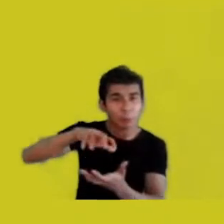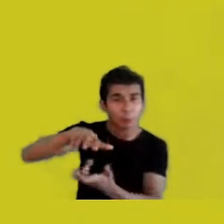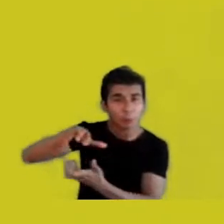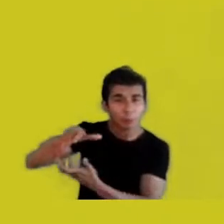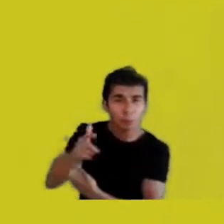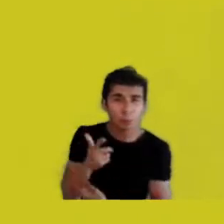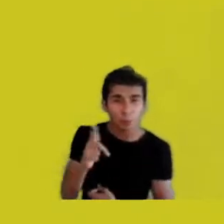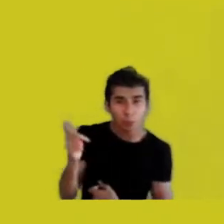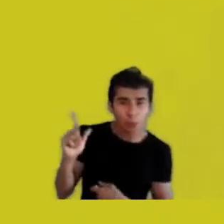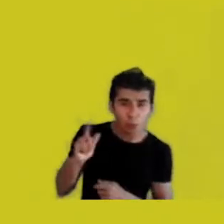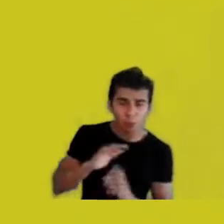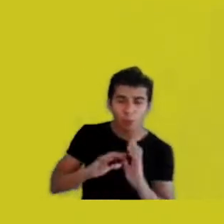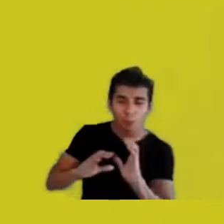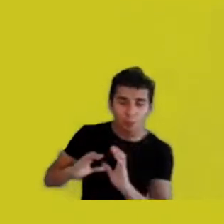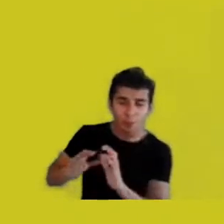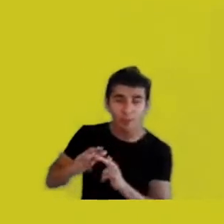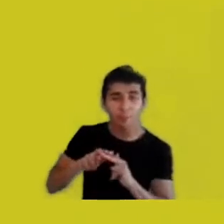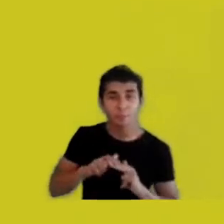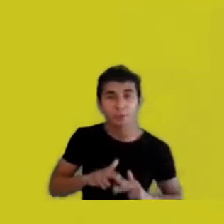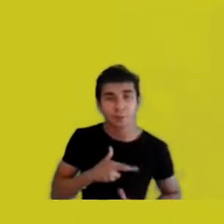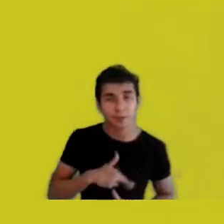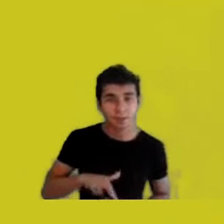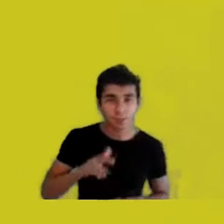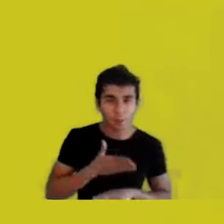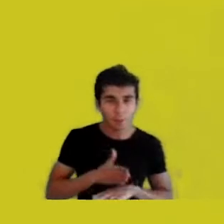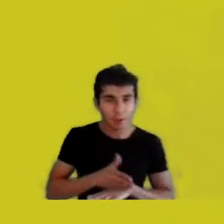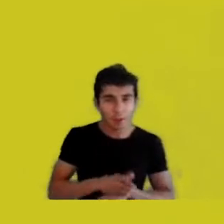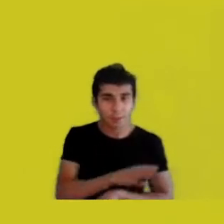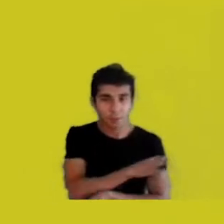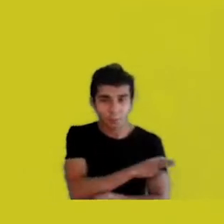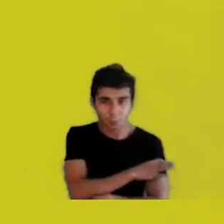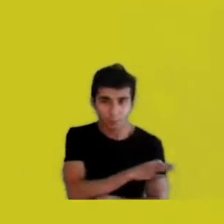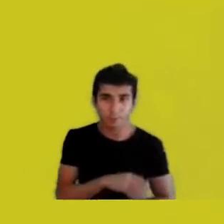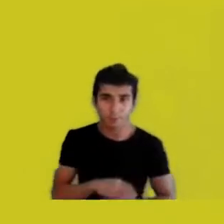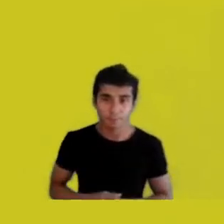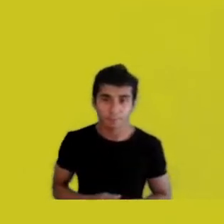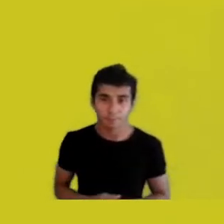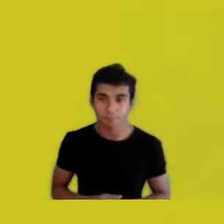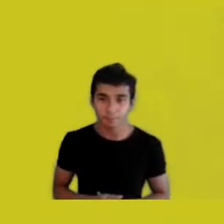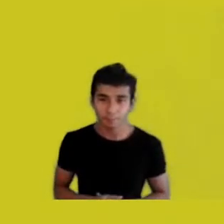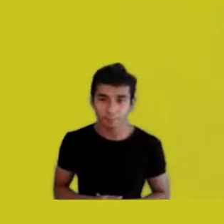See, there is something material, a chalk dust called pemba,